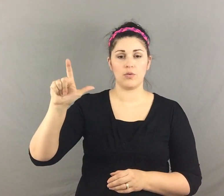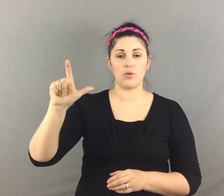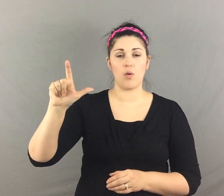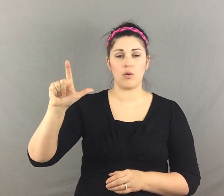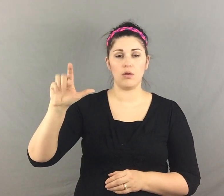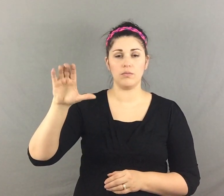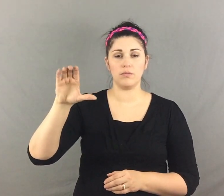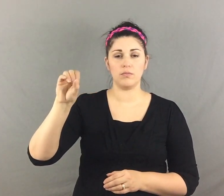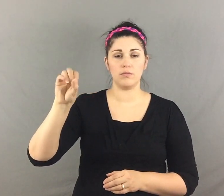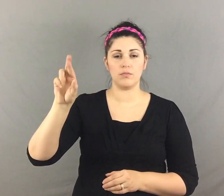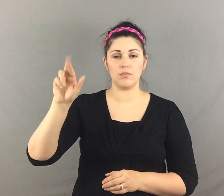coral